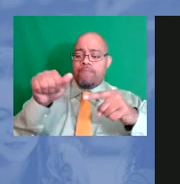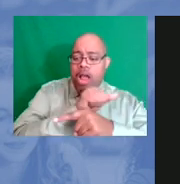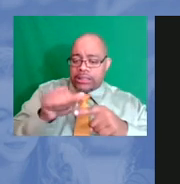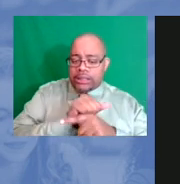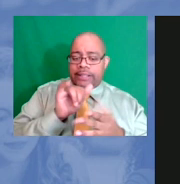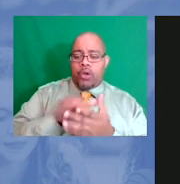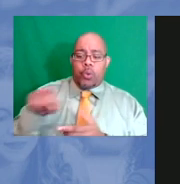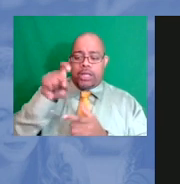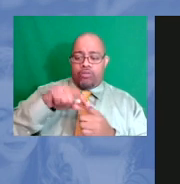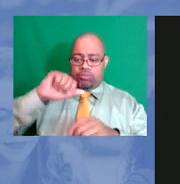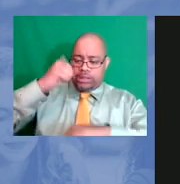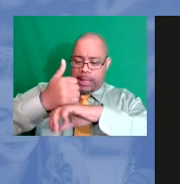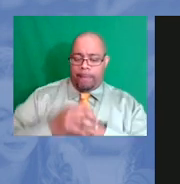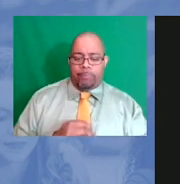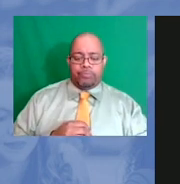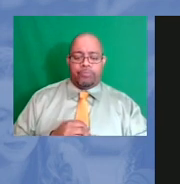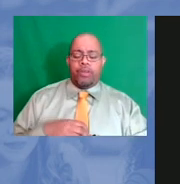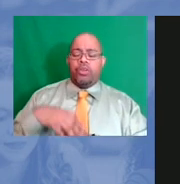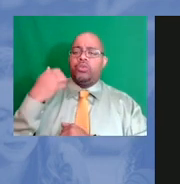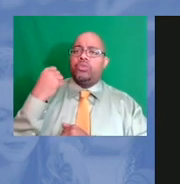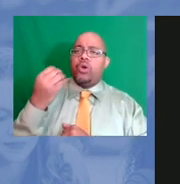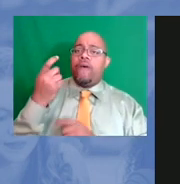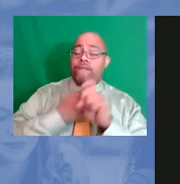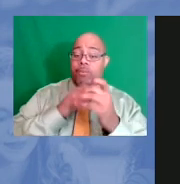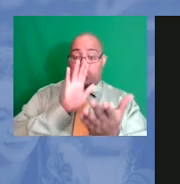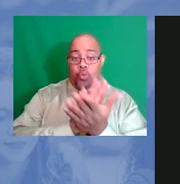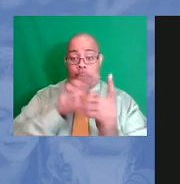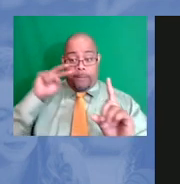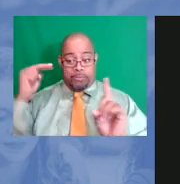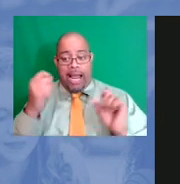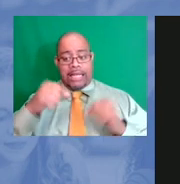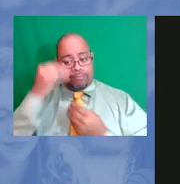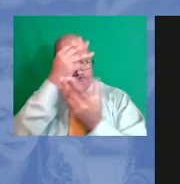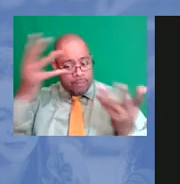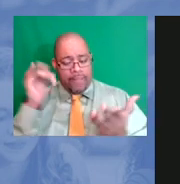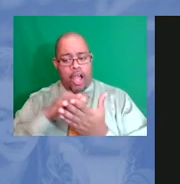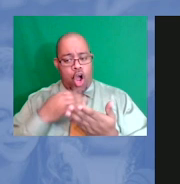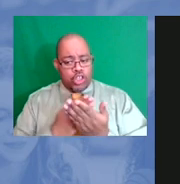SO FROM AN ACADEMIC PERSPECTIVE I CAN TELL YOU THAT OUR JOURNEY HAS BEEN A LONG ONE AND